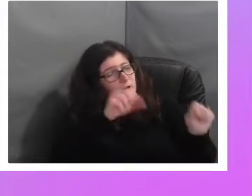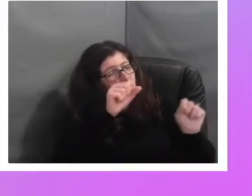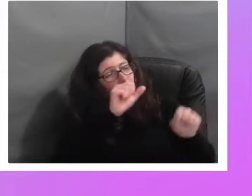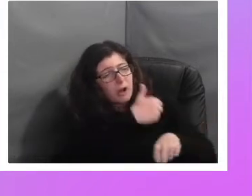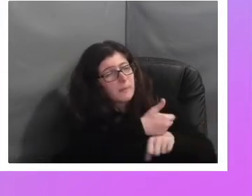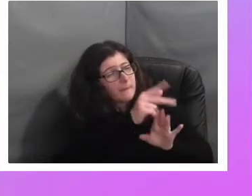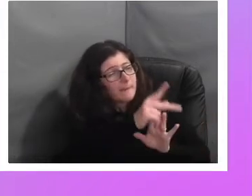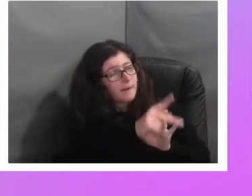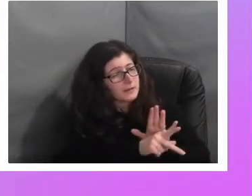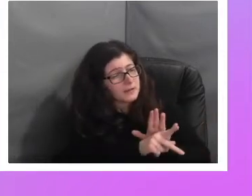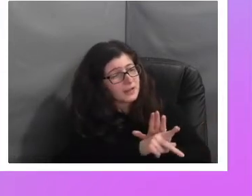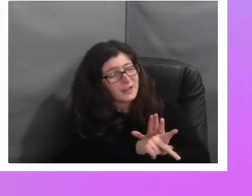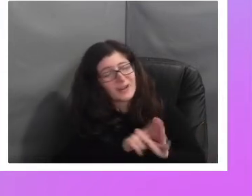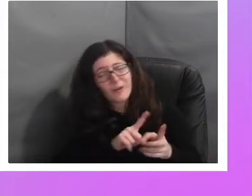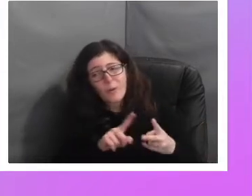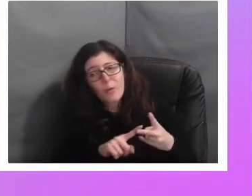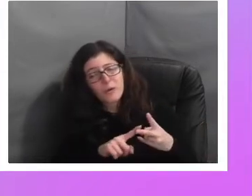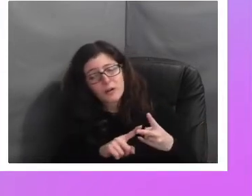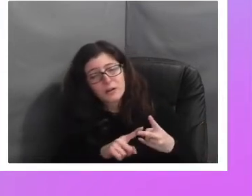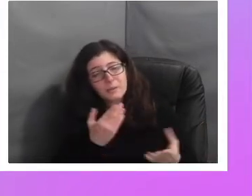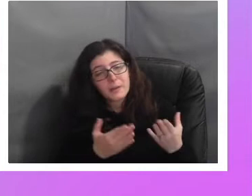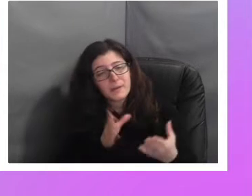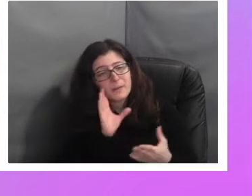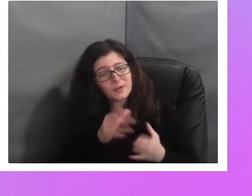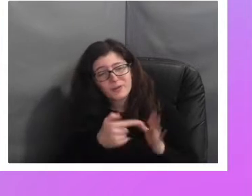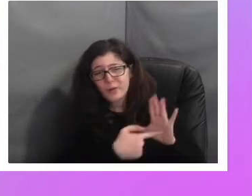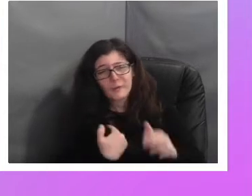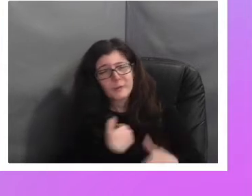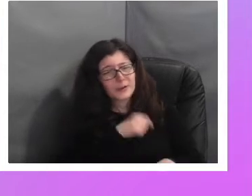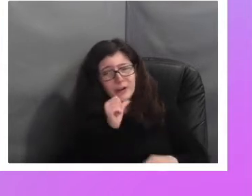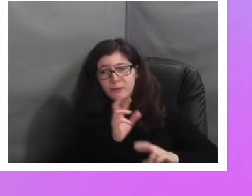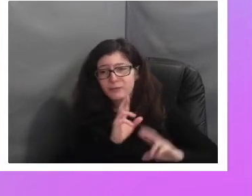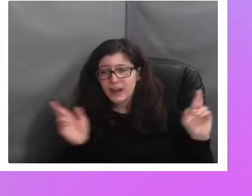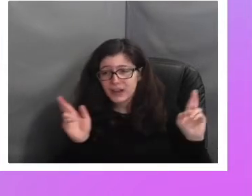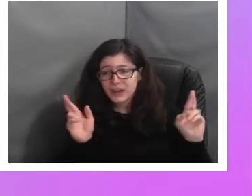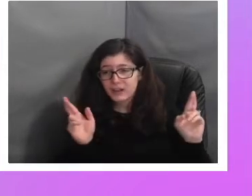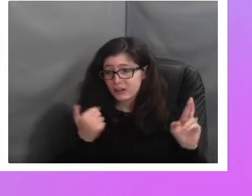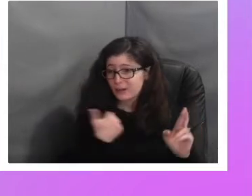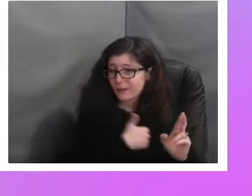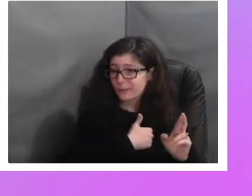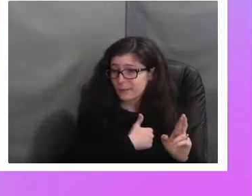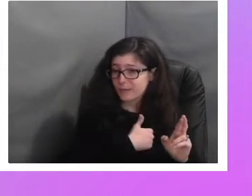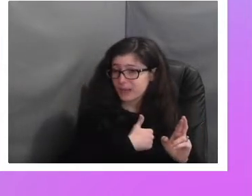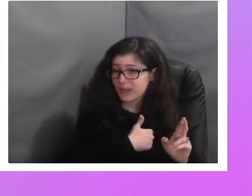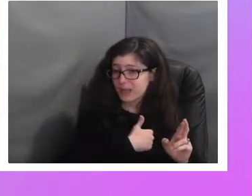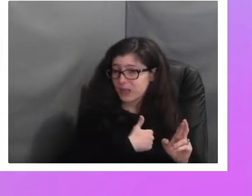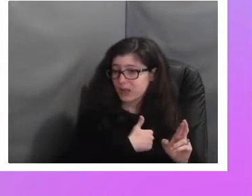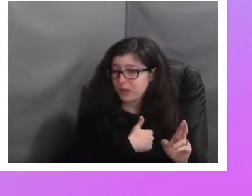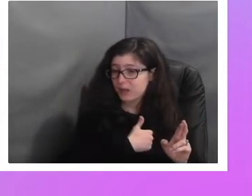or that "It's going to highlight that we're not ready, and are we putting a target on our back to say